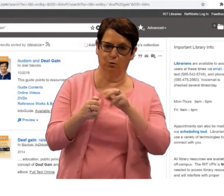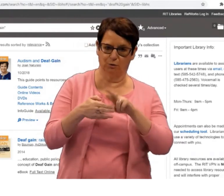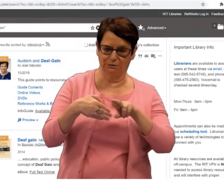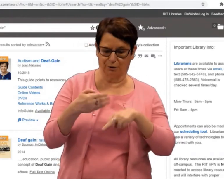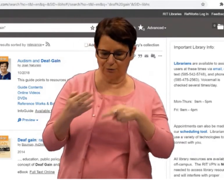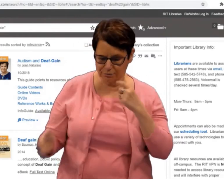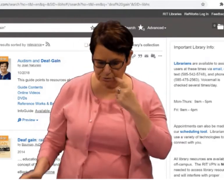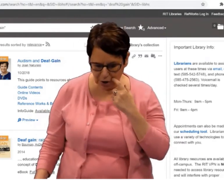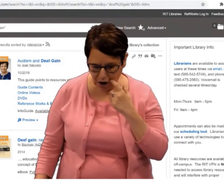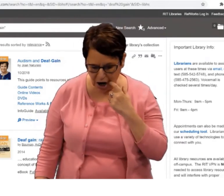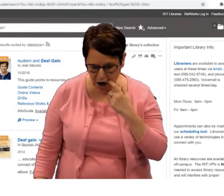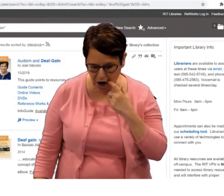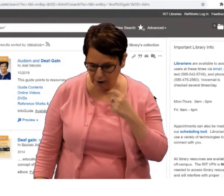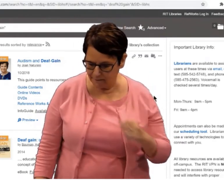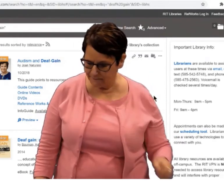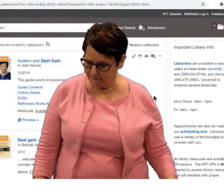Sometimes you get off-topic results.